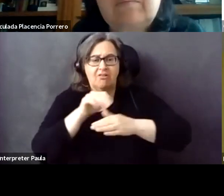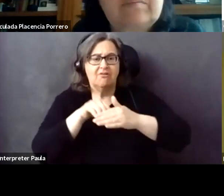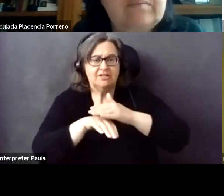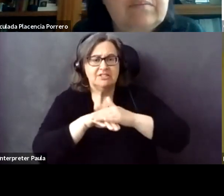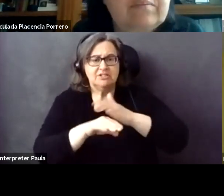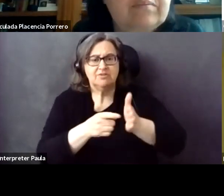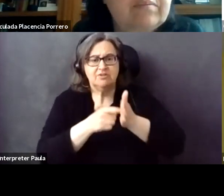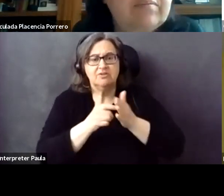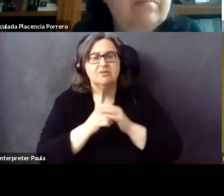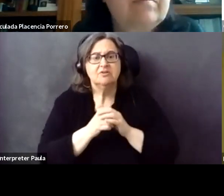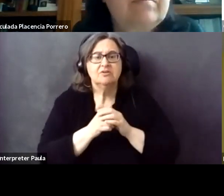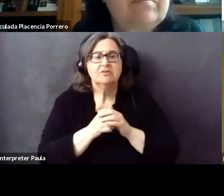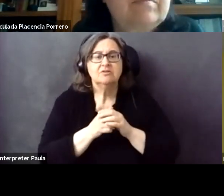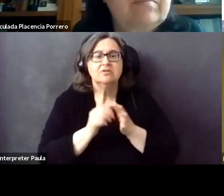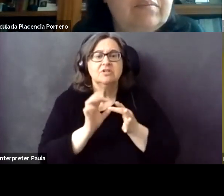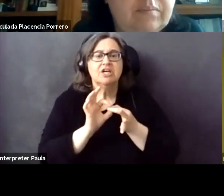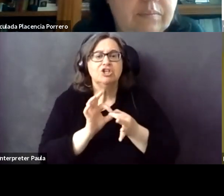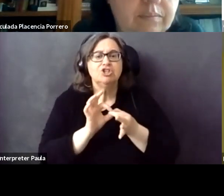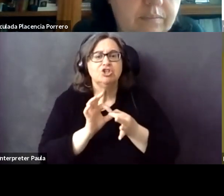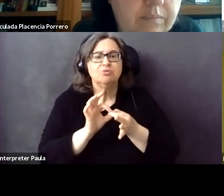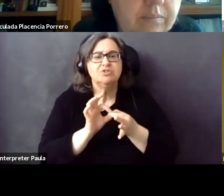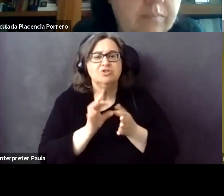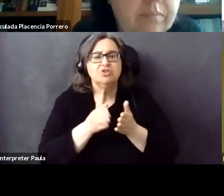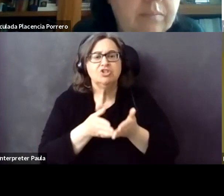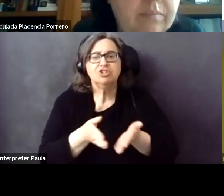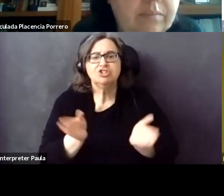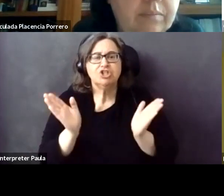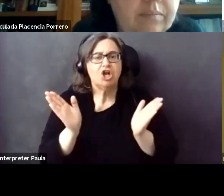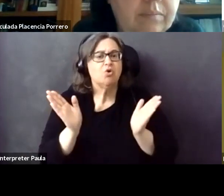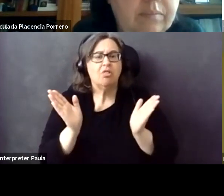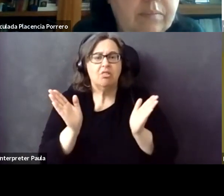mam, the accessibility Act is based on functional